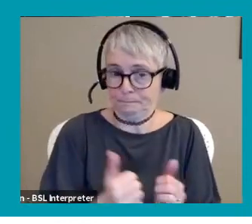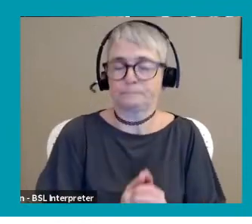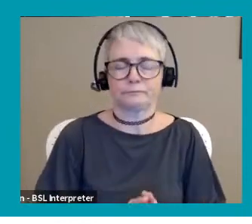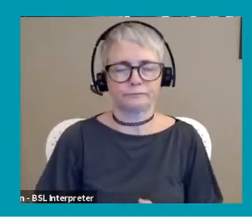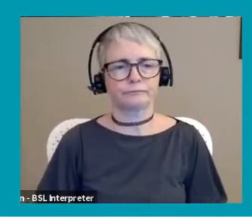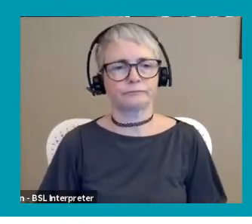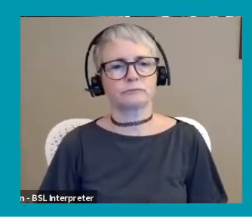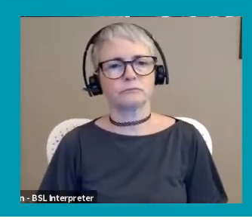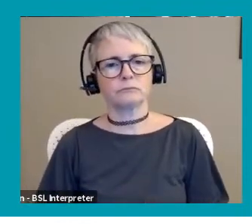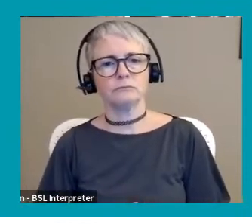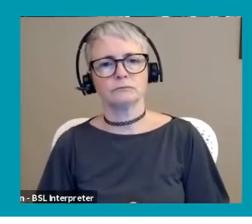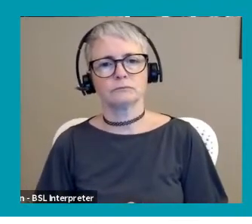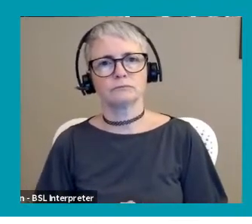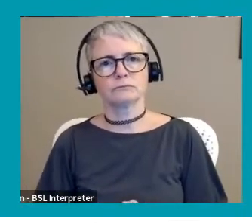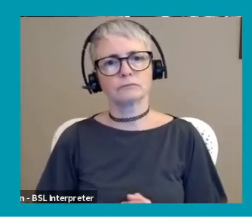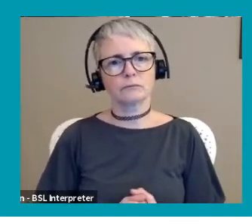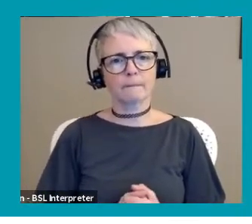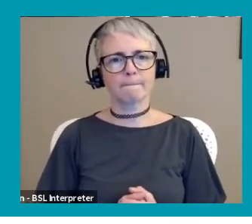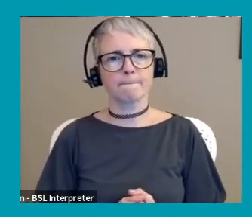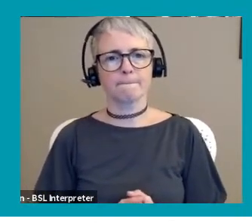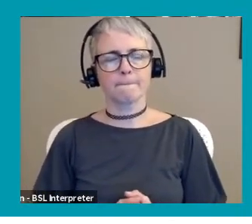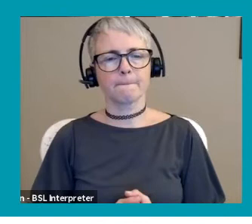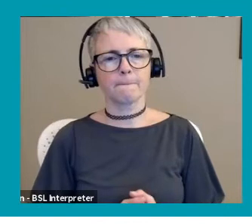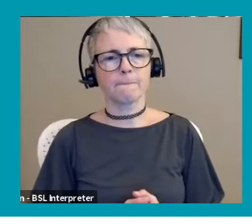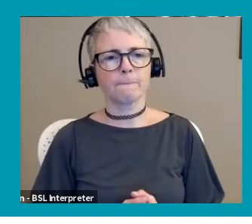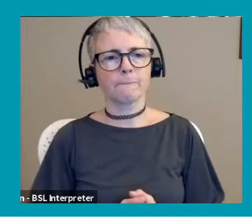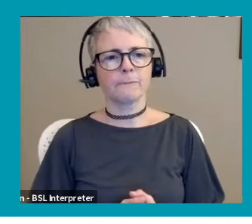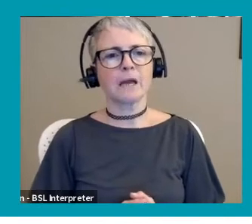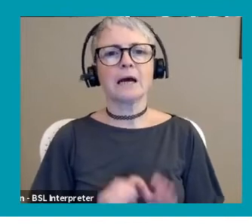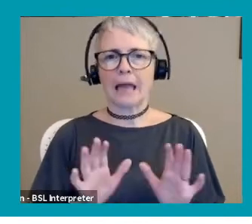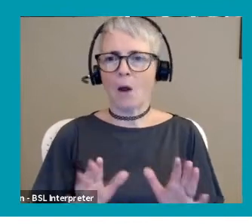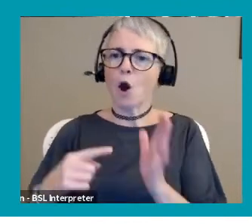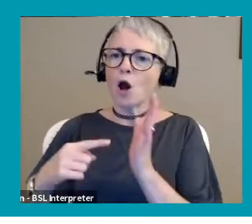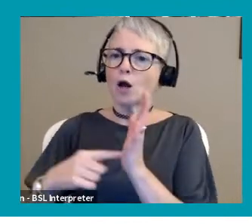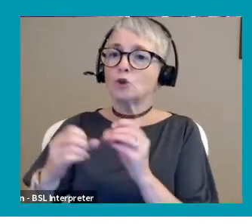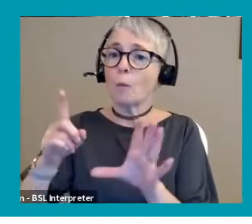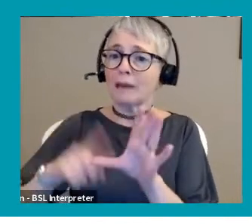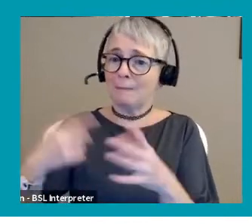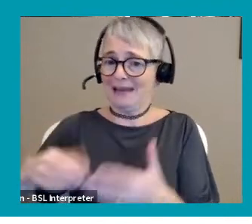the next slide and I know Toby added in a couple of powerful links so, please